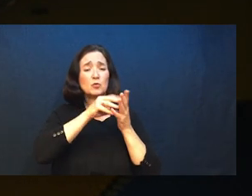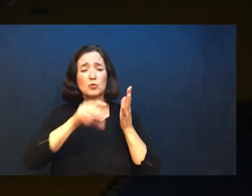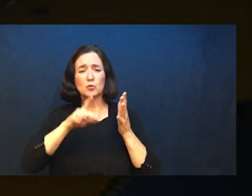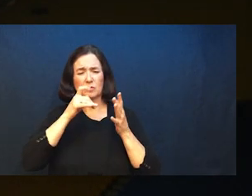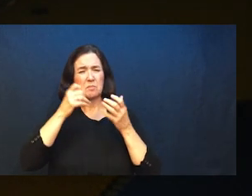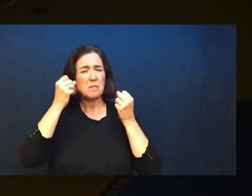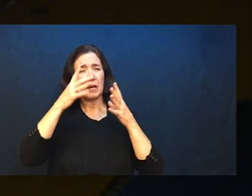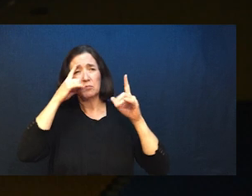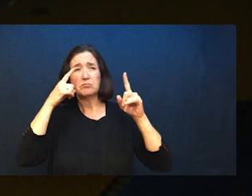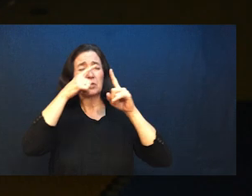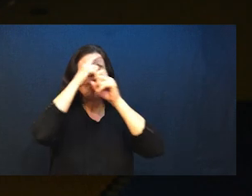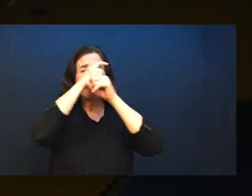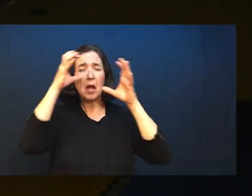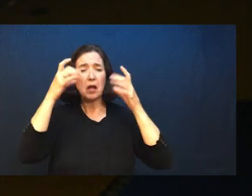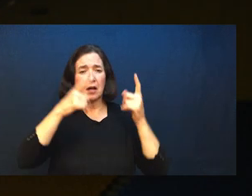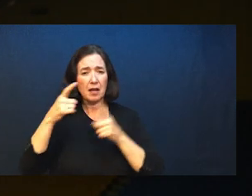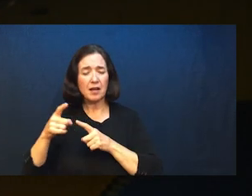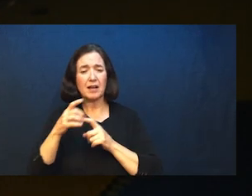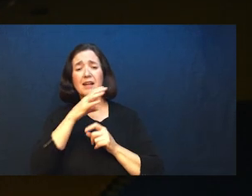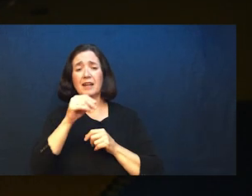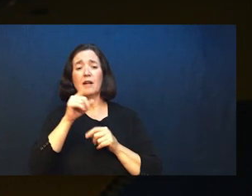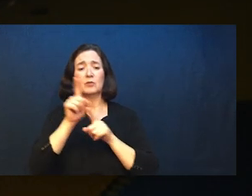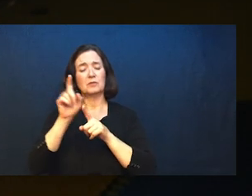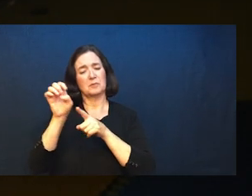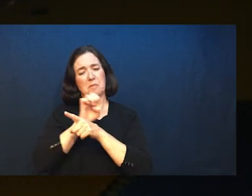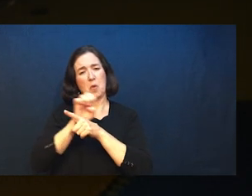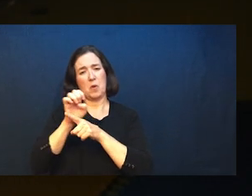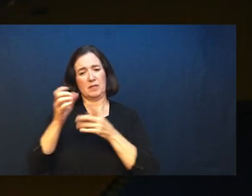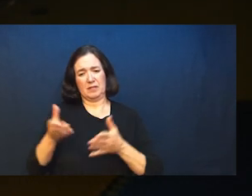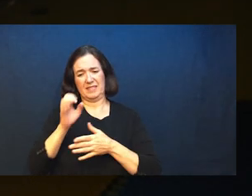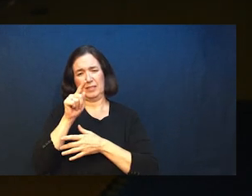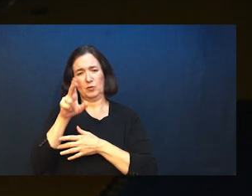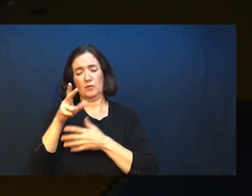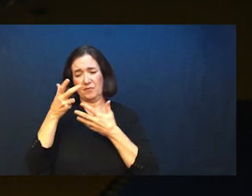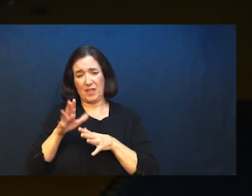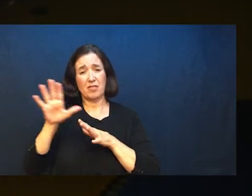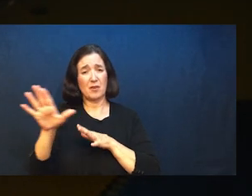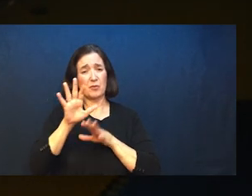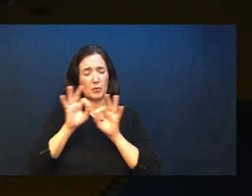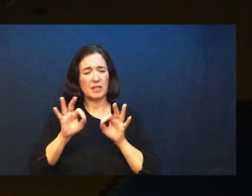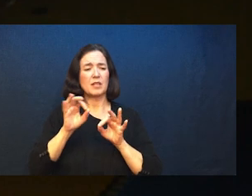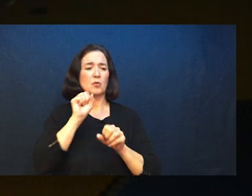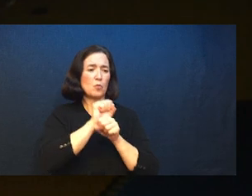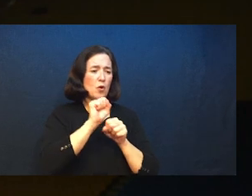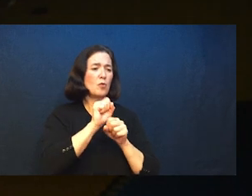who have realized milestone academic accomplishments, and I'm proud of our employees at ETSU who've completed their degrees